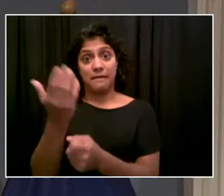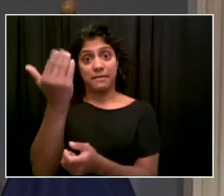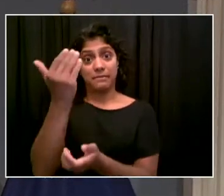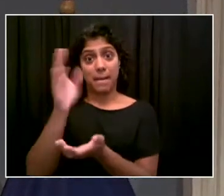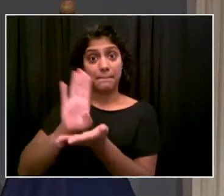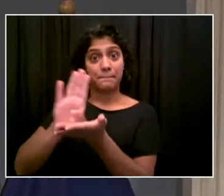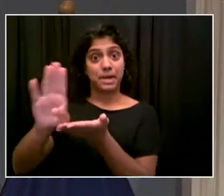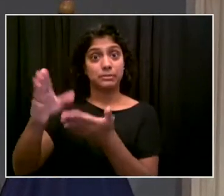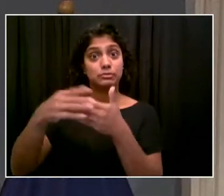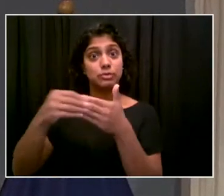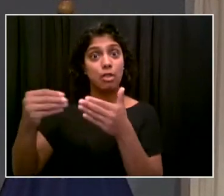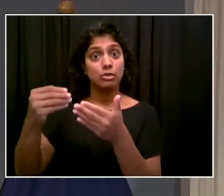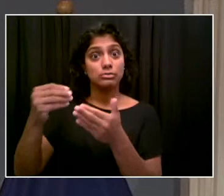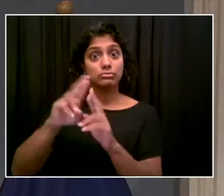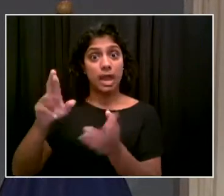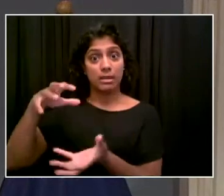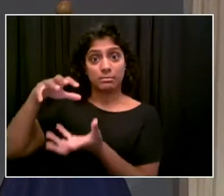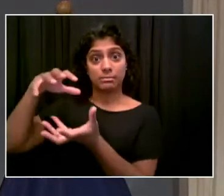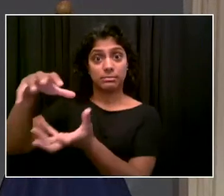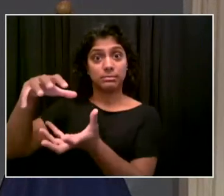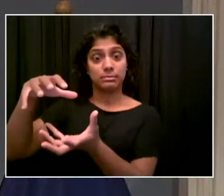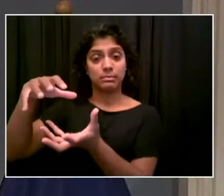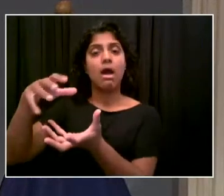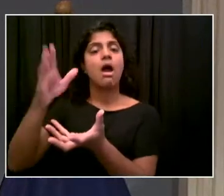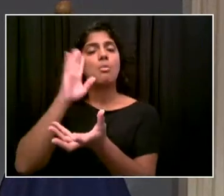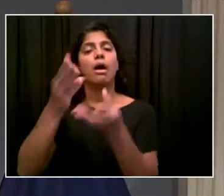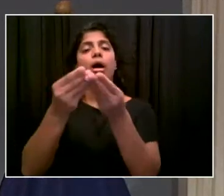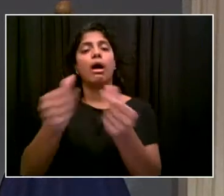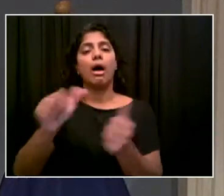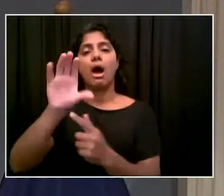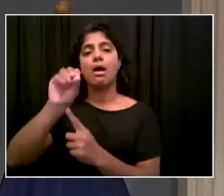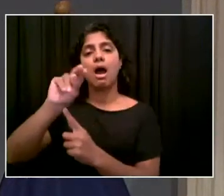MAKE THIS KIND OF IMPACT. IMAGINWHE AT 15 BILLION DOLLARS CAN DO TO YOUR